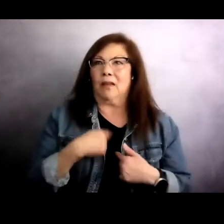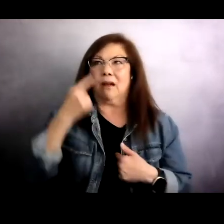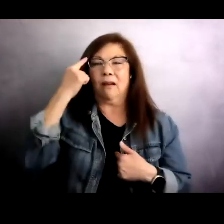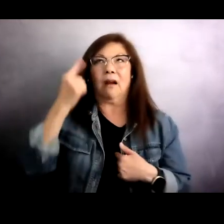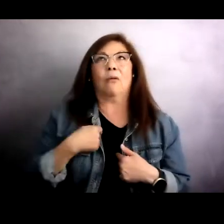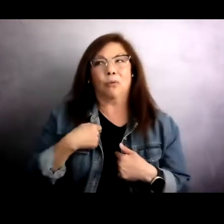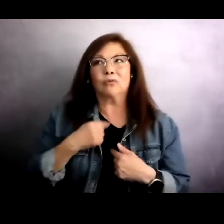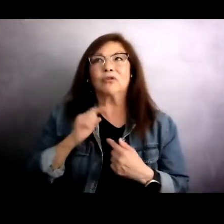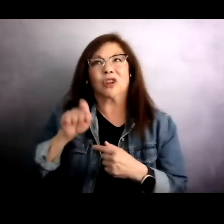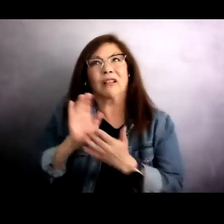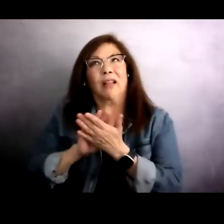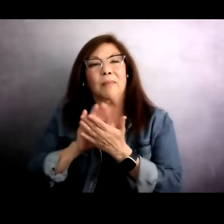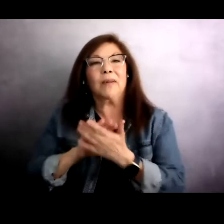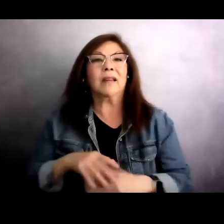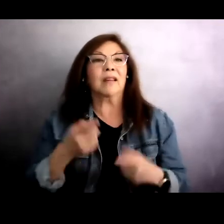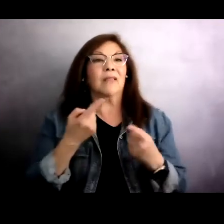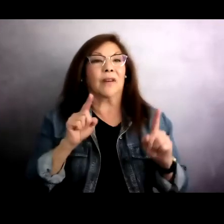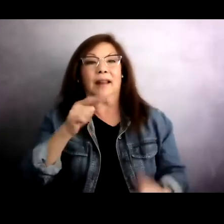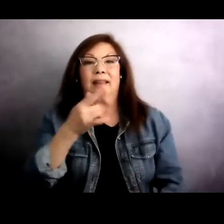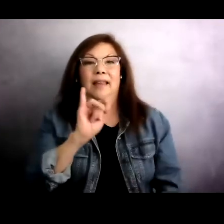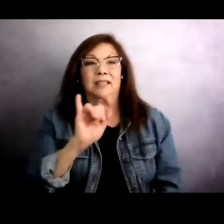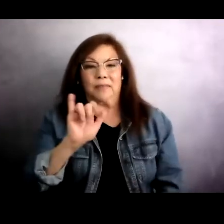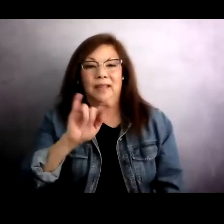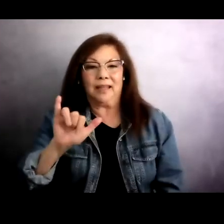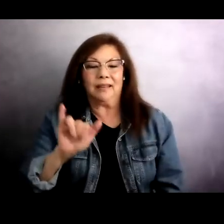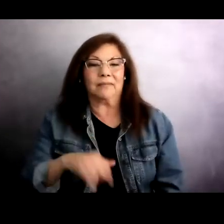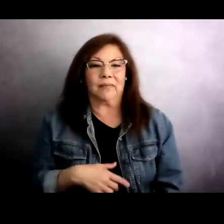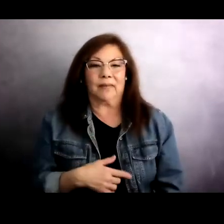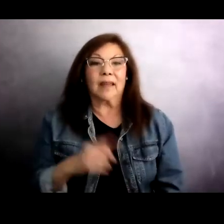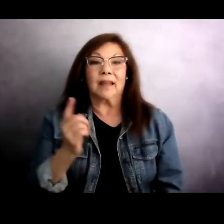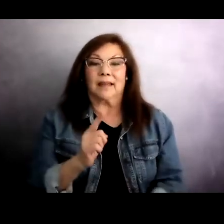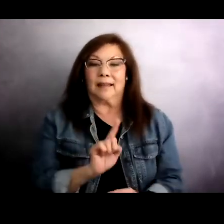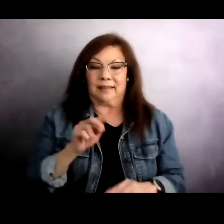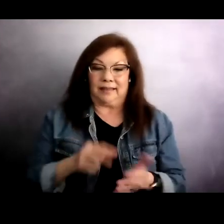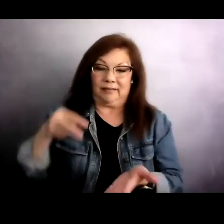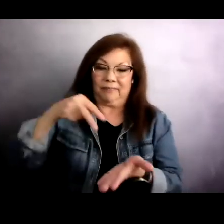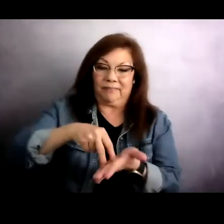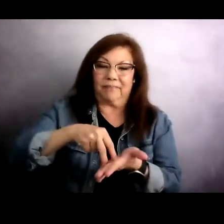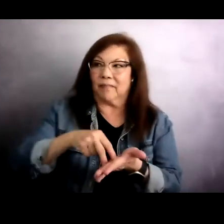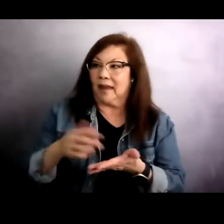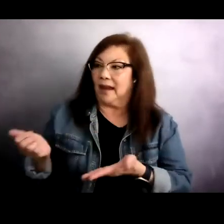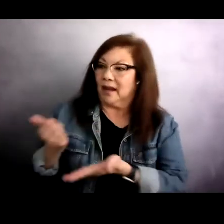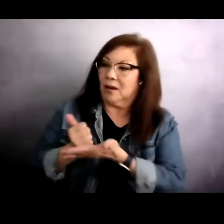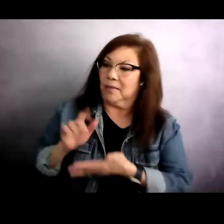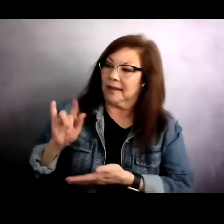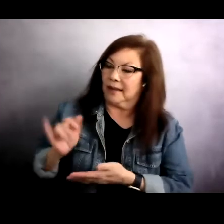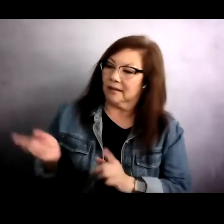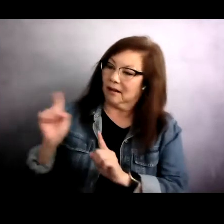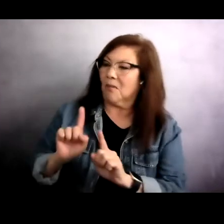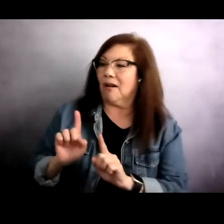Finally it was Gatsby who broke the spell, Bernie Daisy to her feet. "Come on, let me